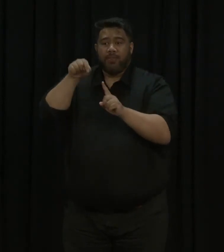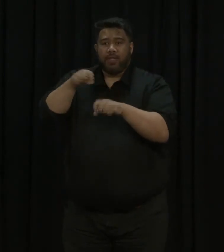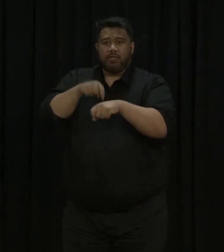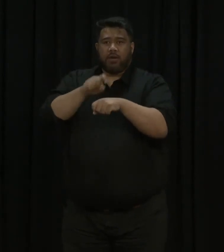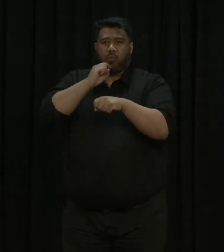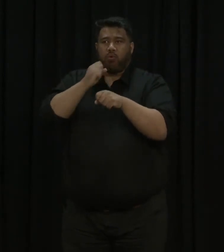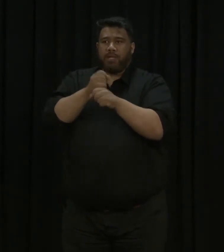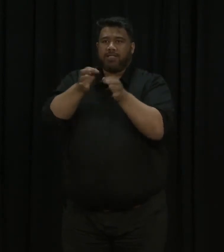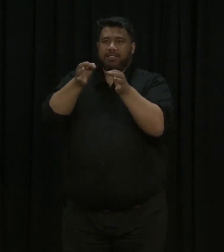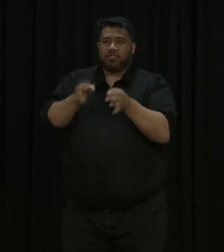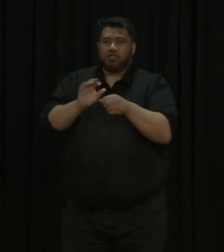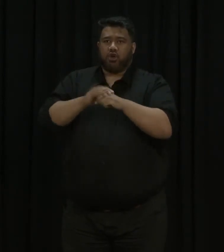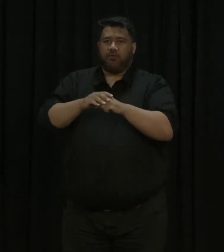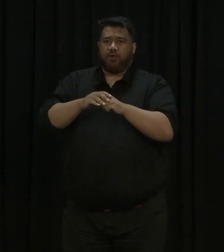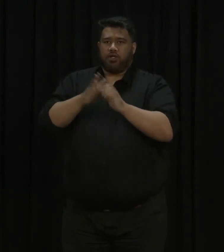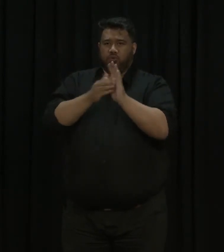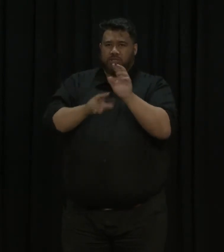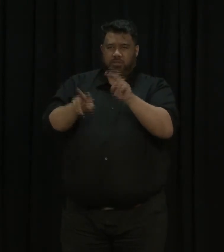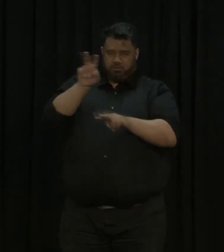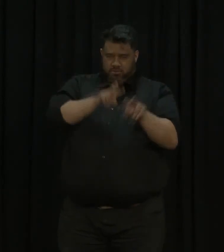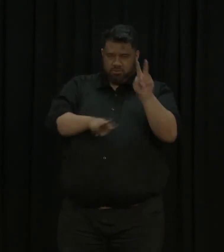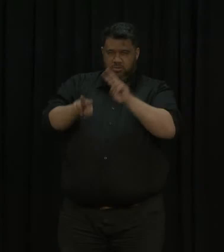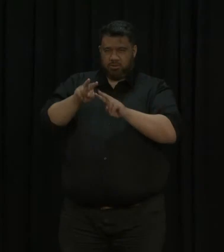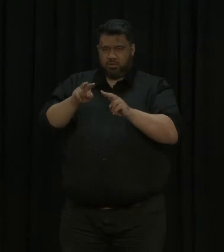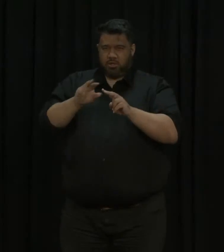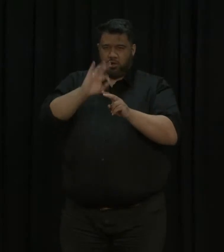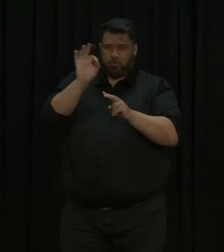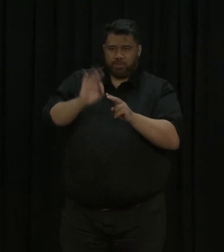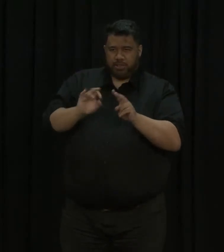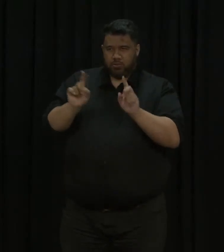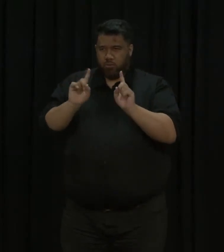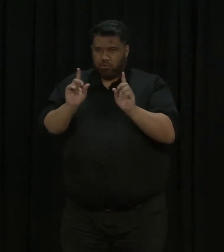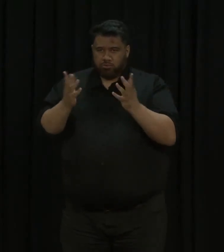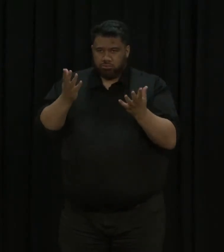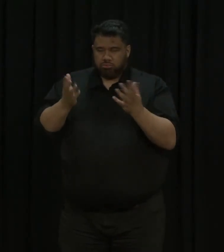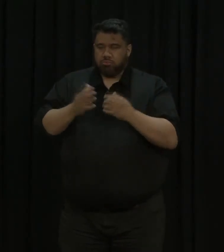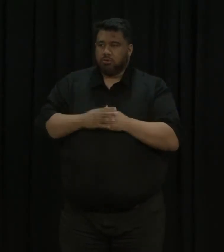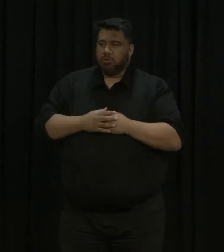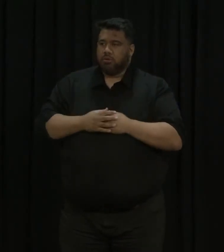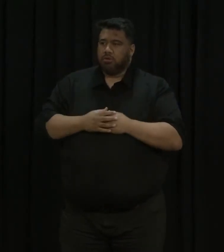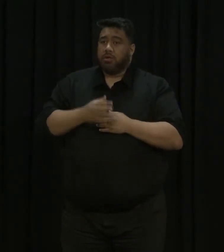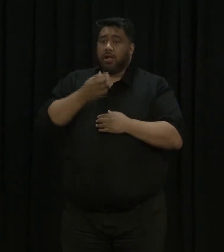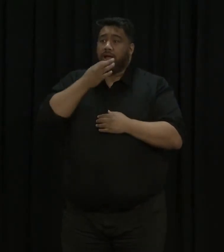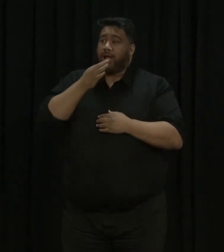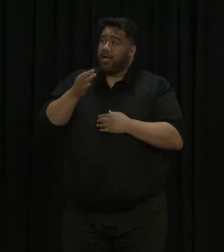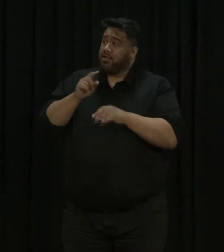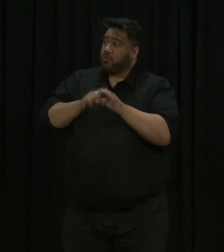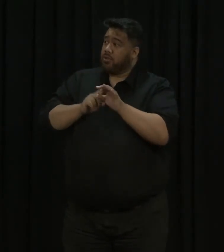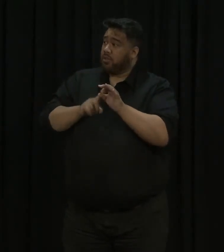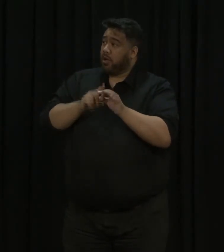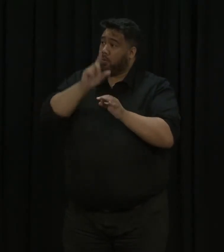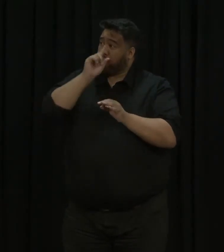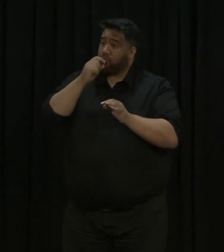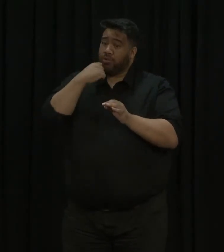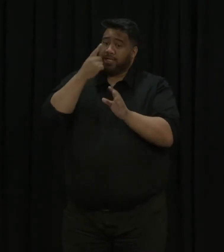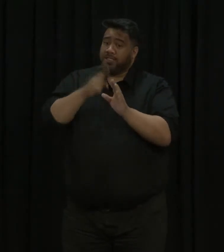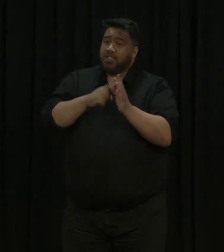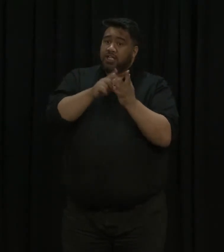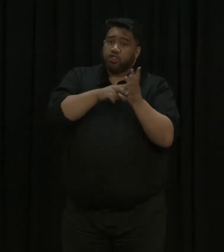November is the time that Cabinet will be checking in and making further decisions on the overall rates of vaccine